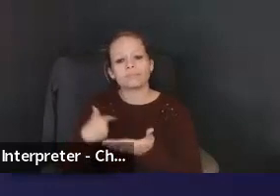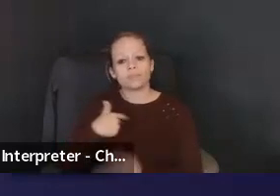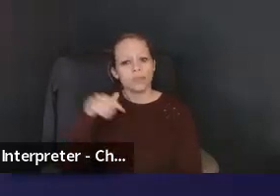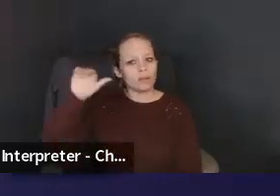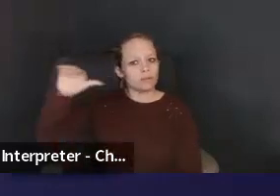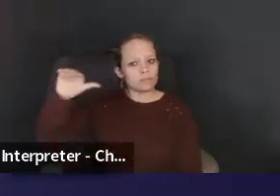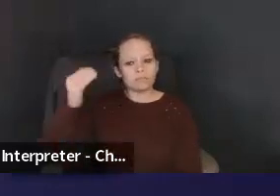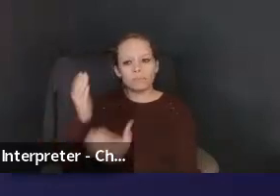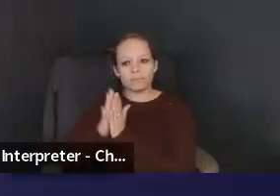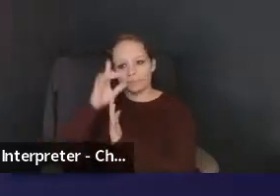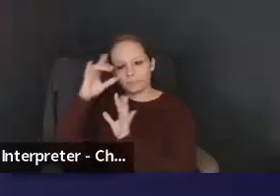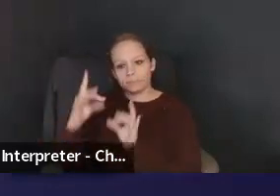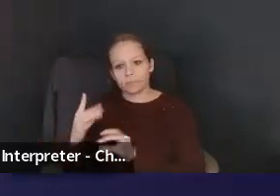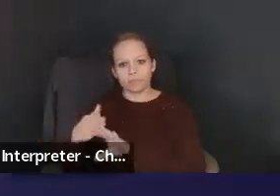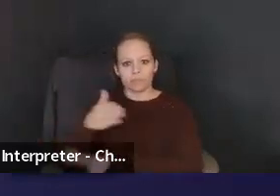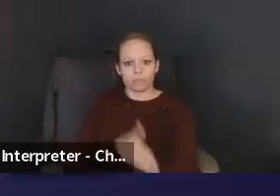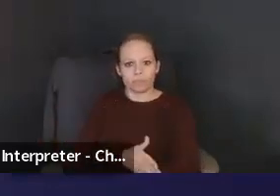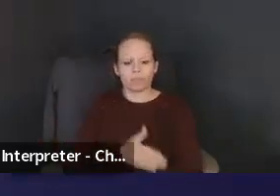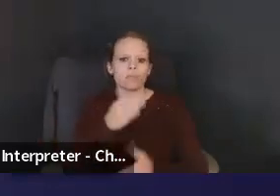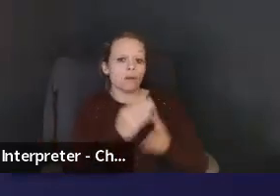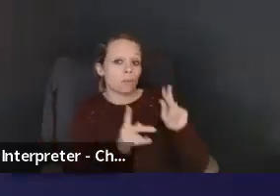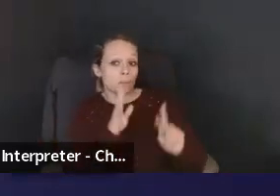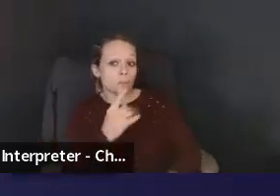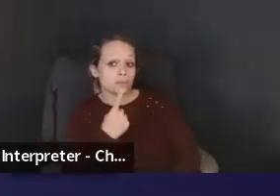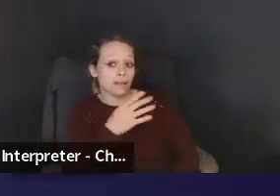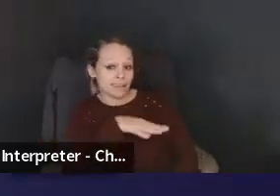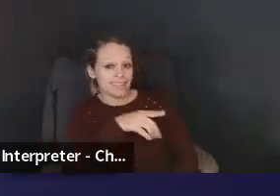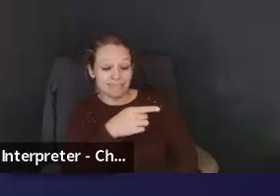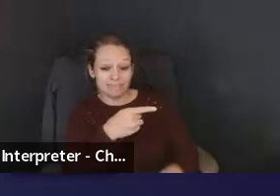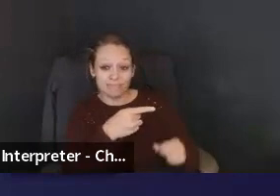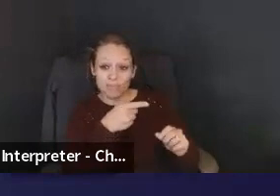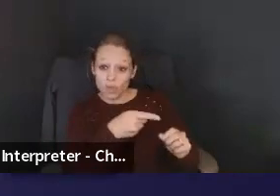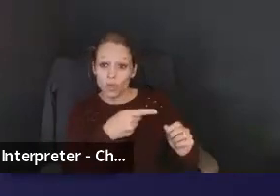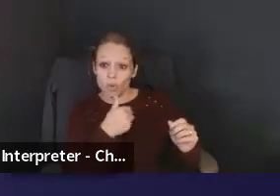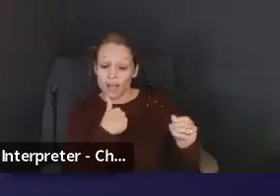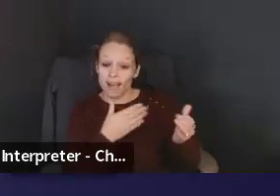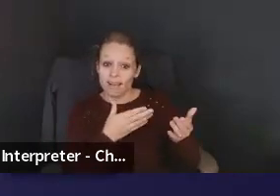will say, this was in the fundable range but you weren't funded. We'd encourage you to reapply.